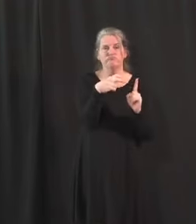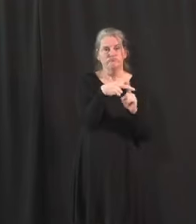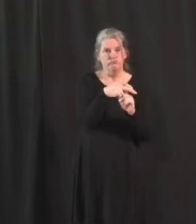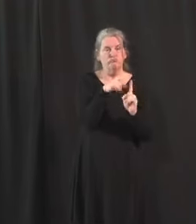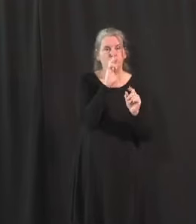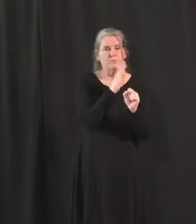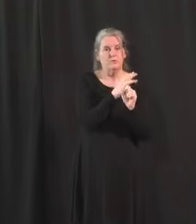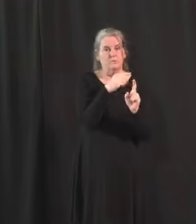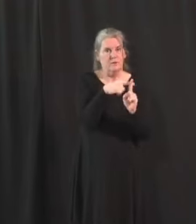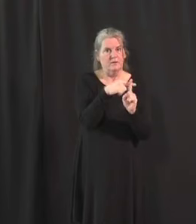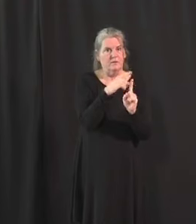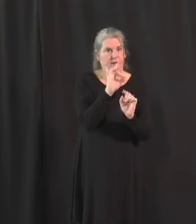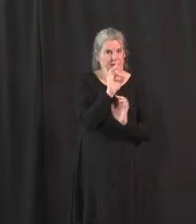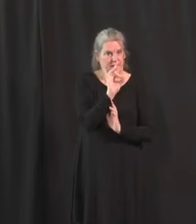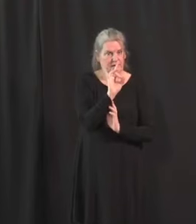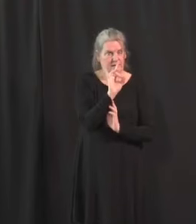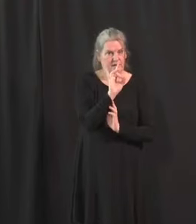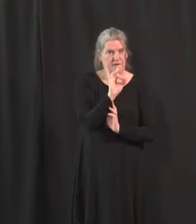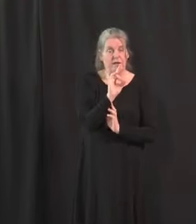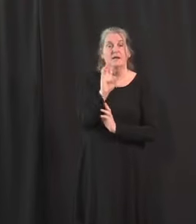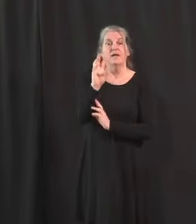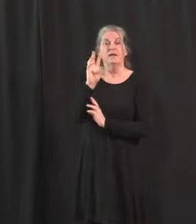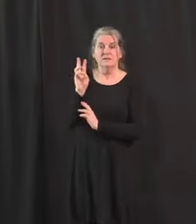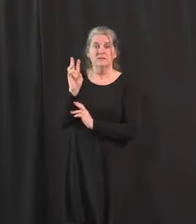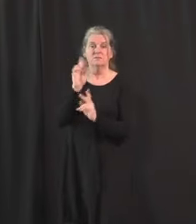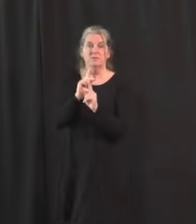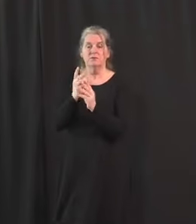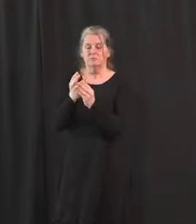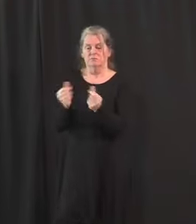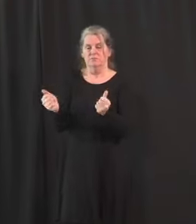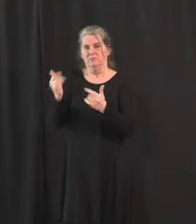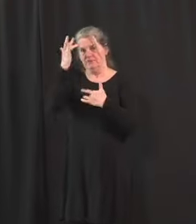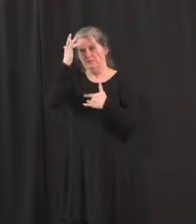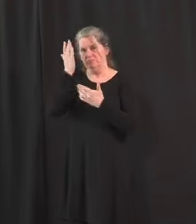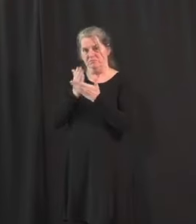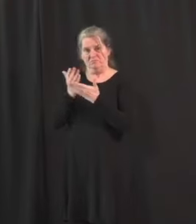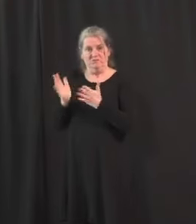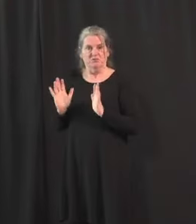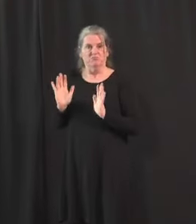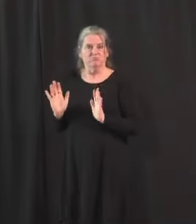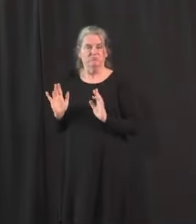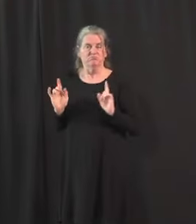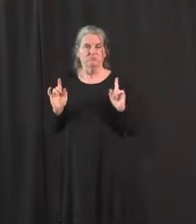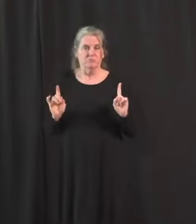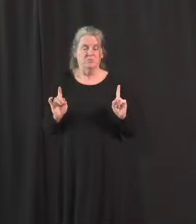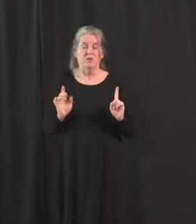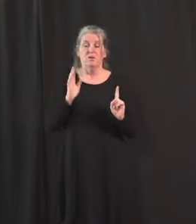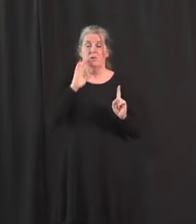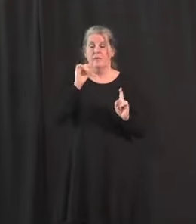WE NOW HAVE SIX RECOVERED CASES AND A TOTAL AS OF YESTERDAY OF